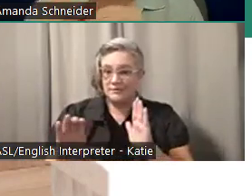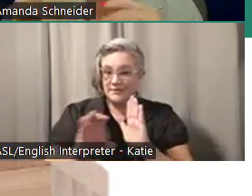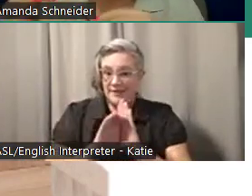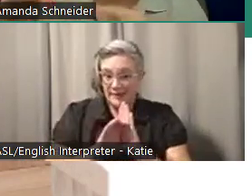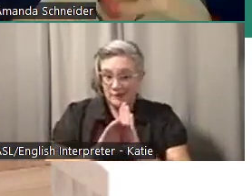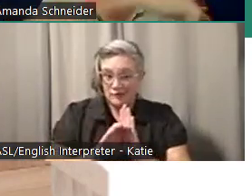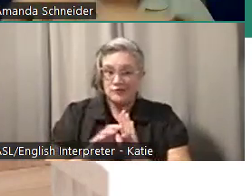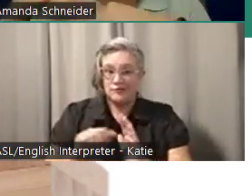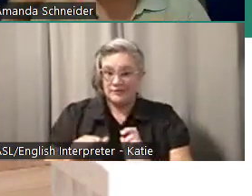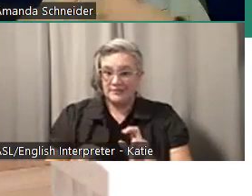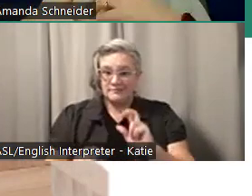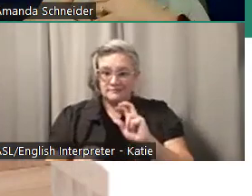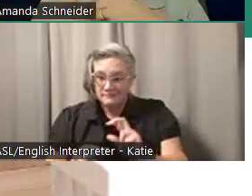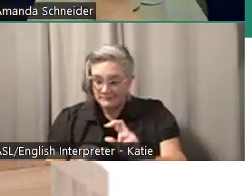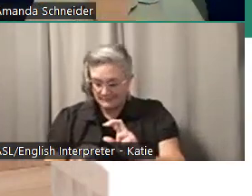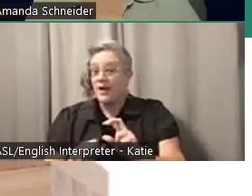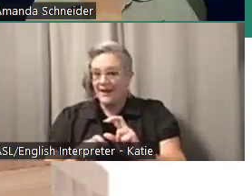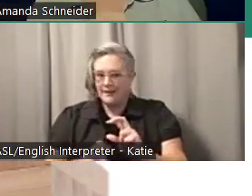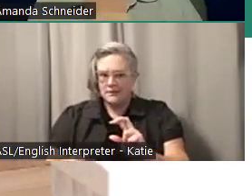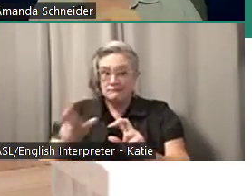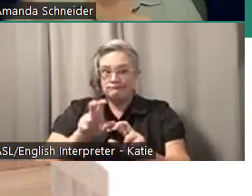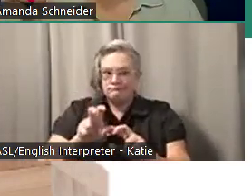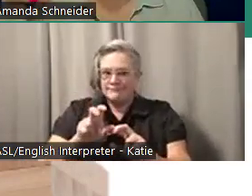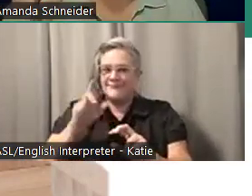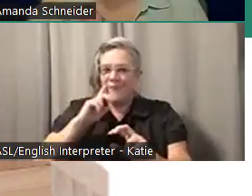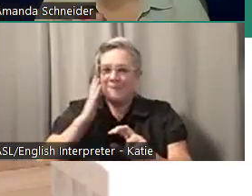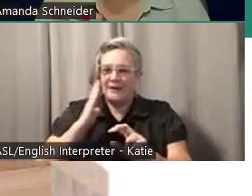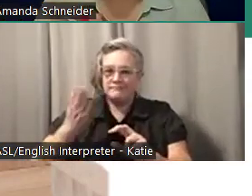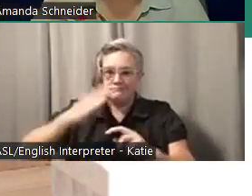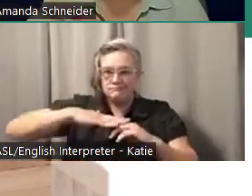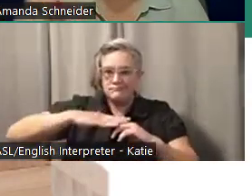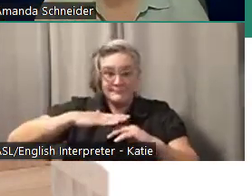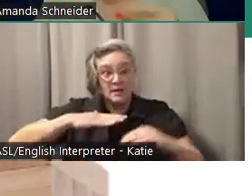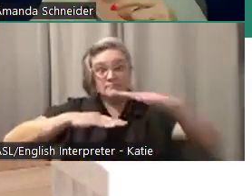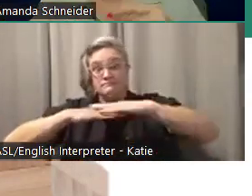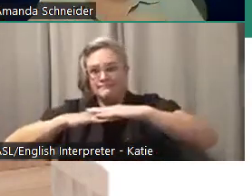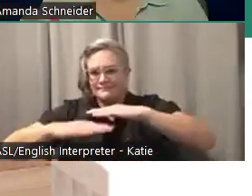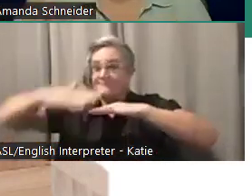Building up, adding to the bed. Um, and so you can use blocks to…